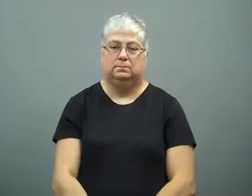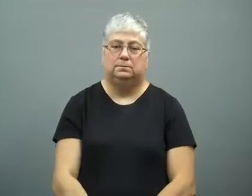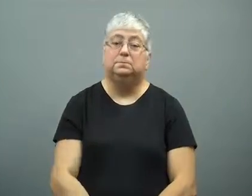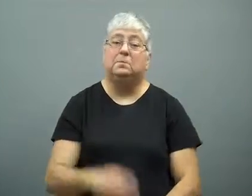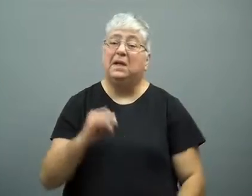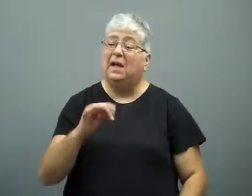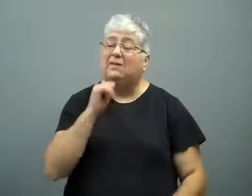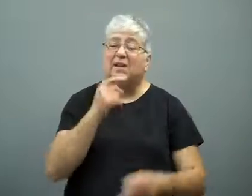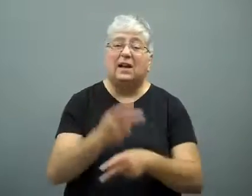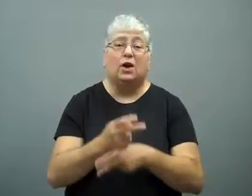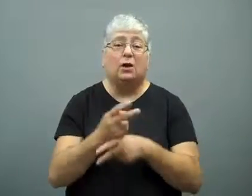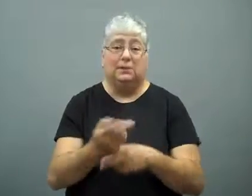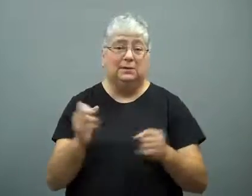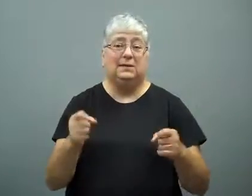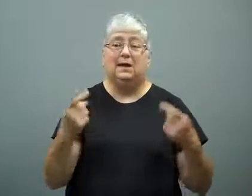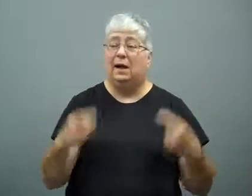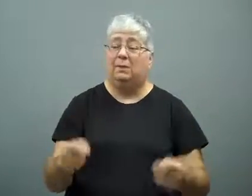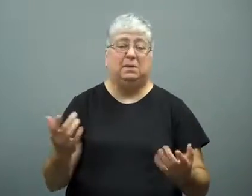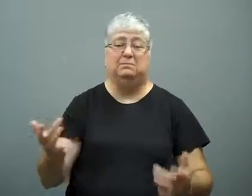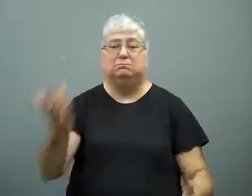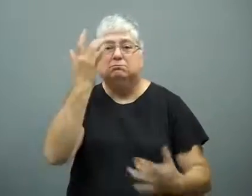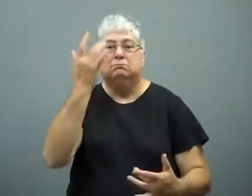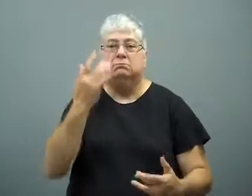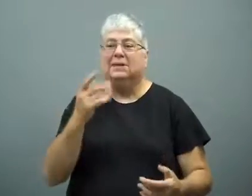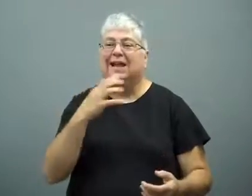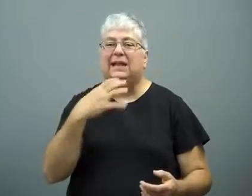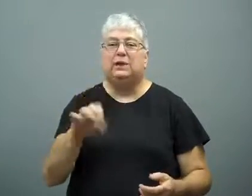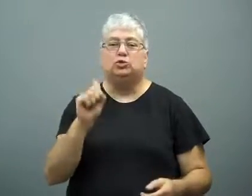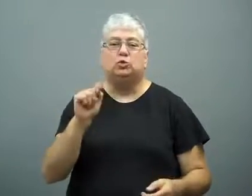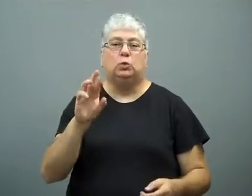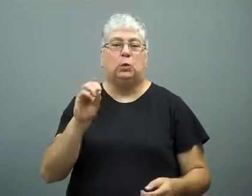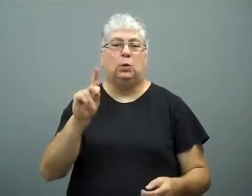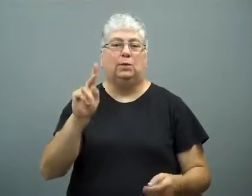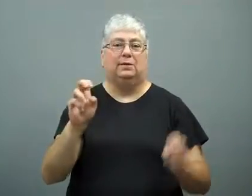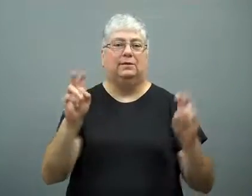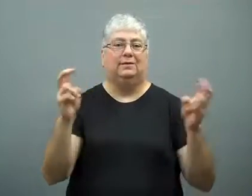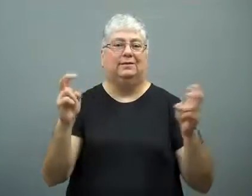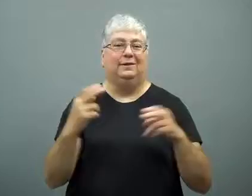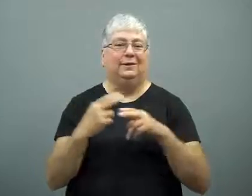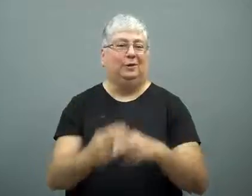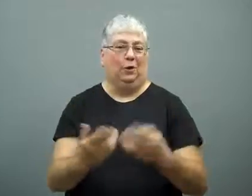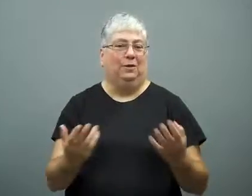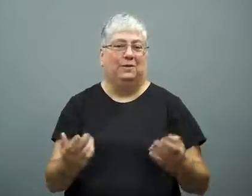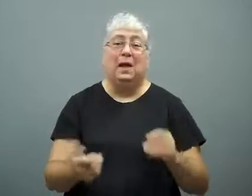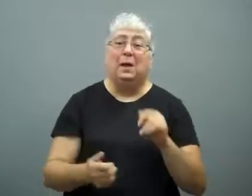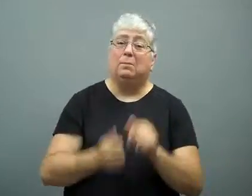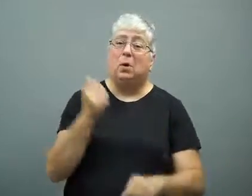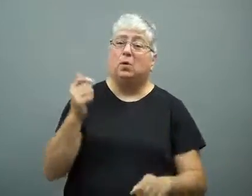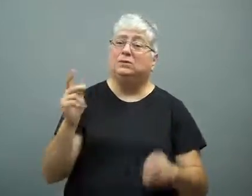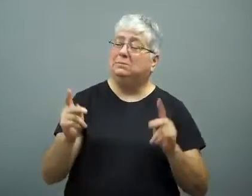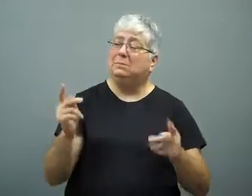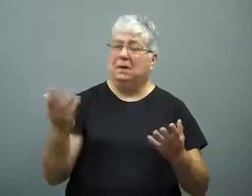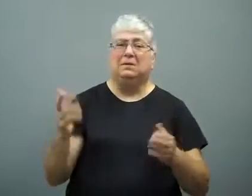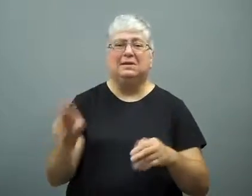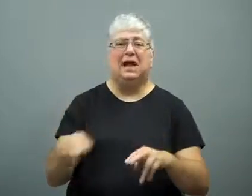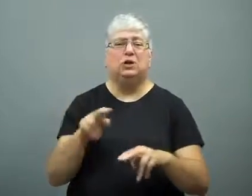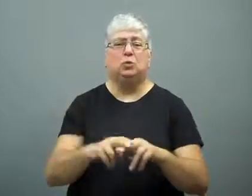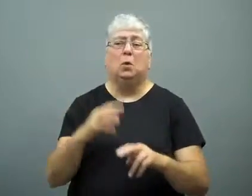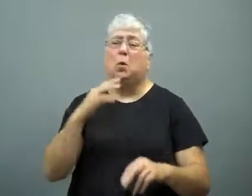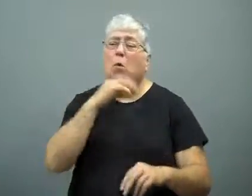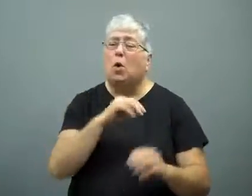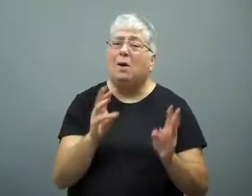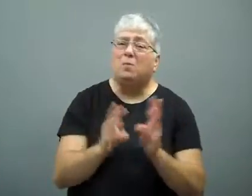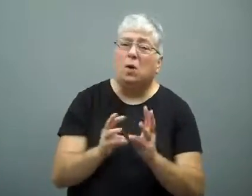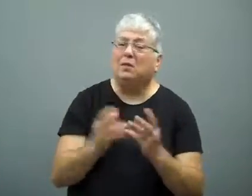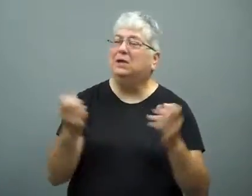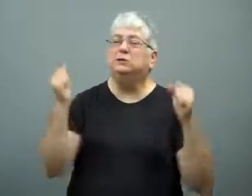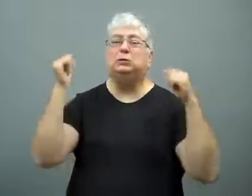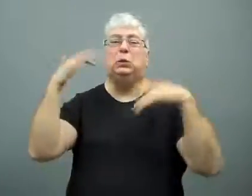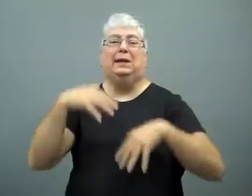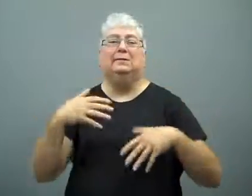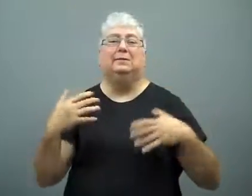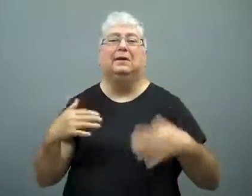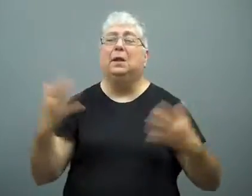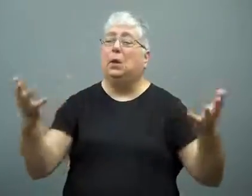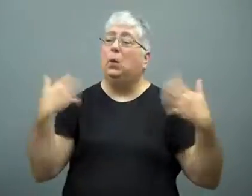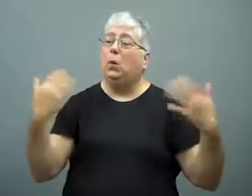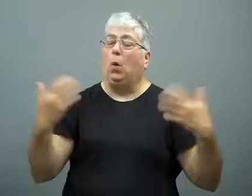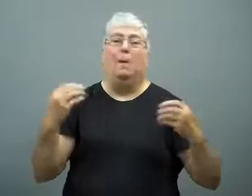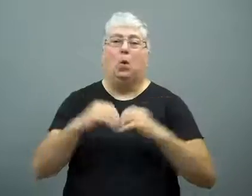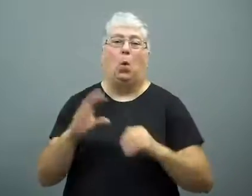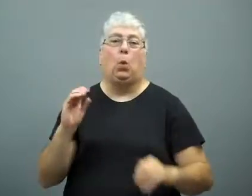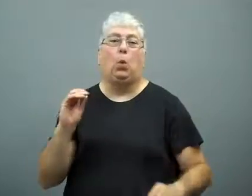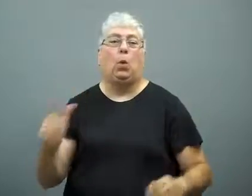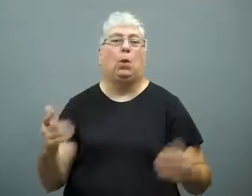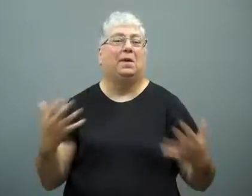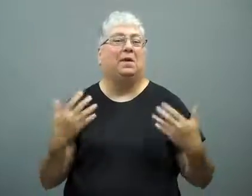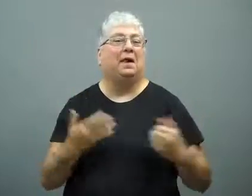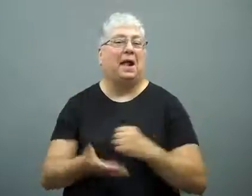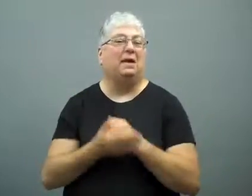If a person isn't careful, he or she can develop heat stroke.